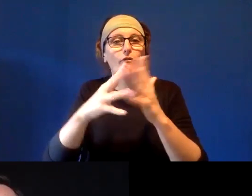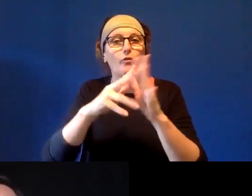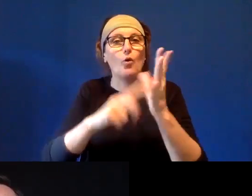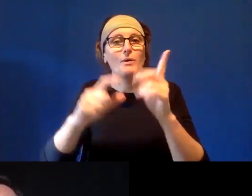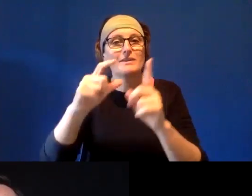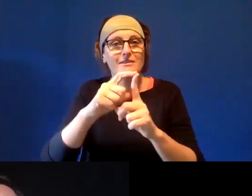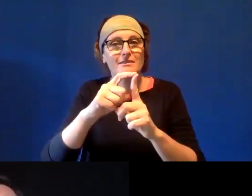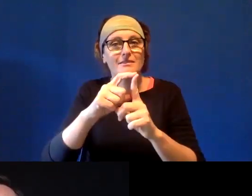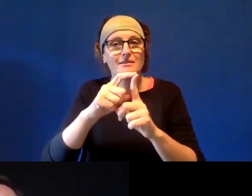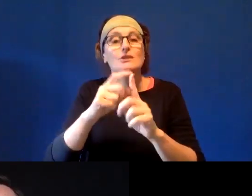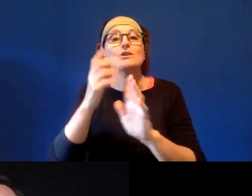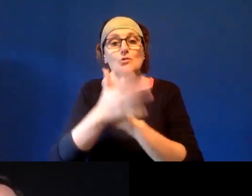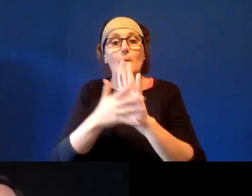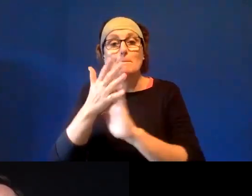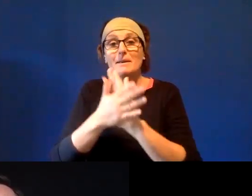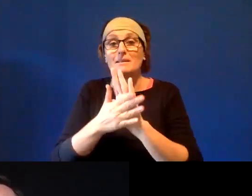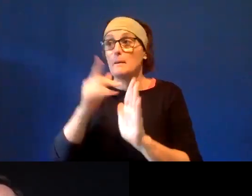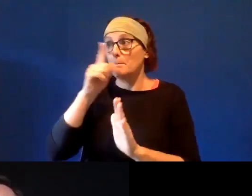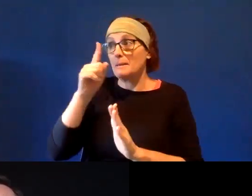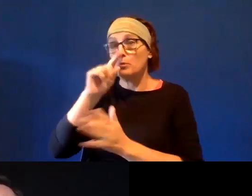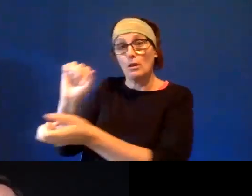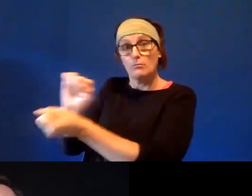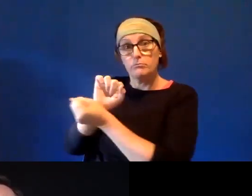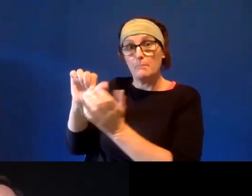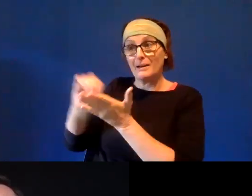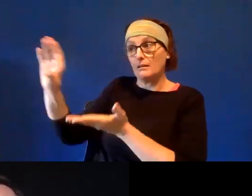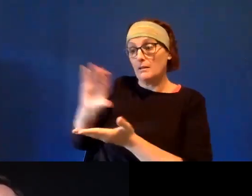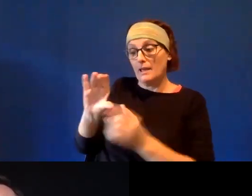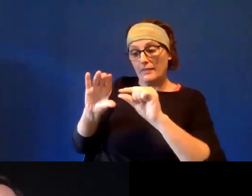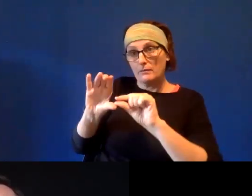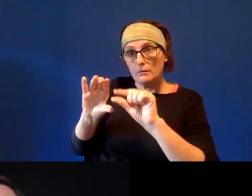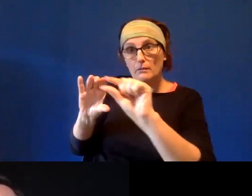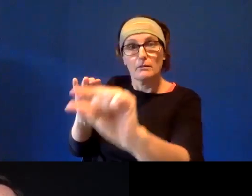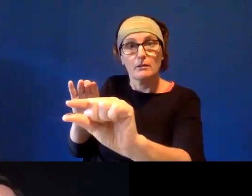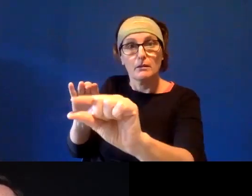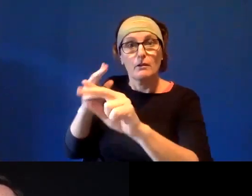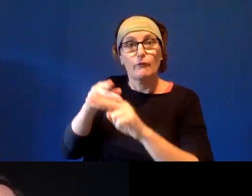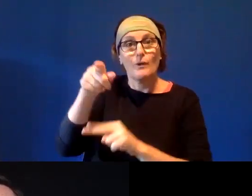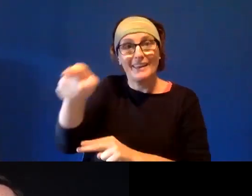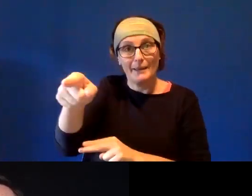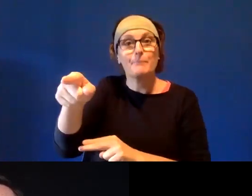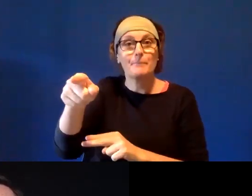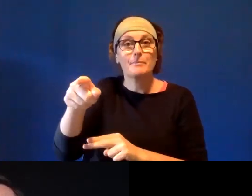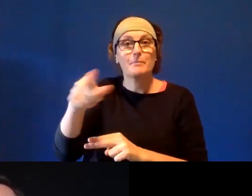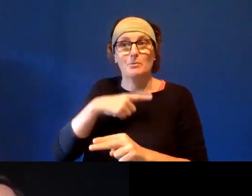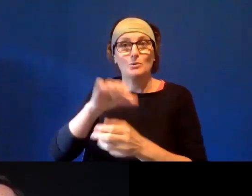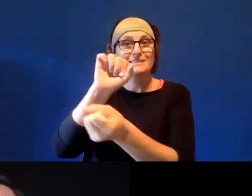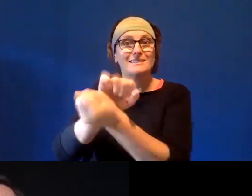forward of what they had given me. And I said I will put it in a bank account here in Australia. When you need it, you let me know. Also, I